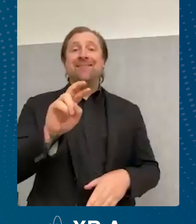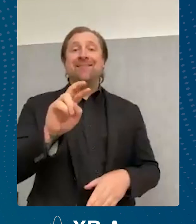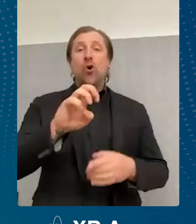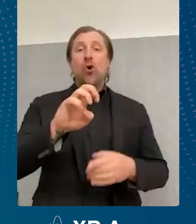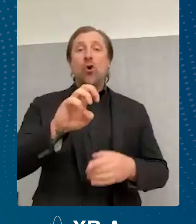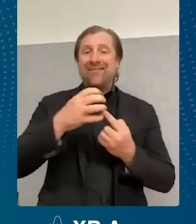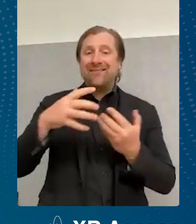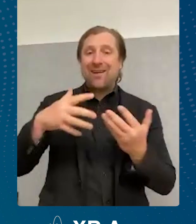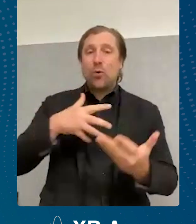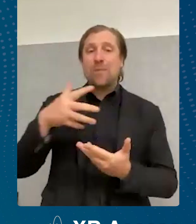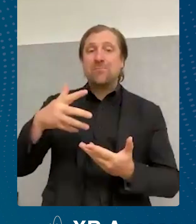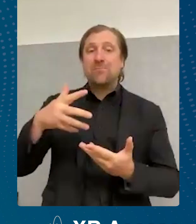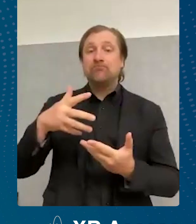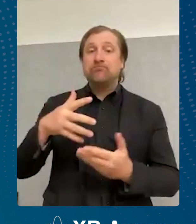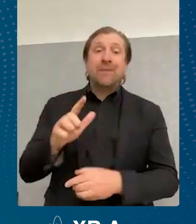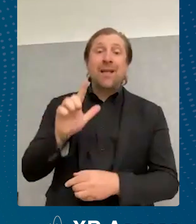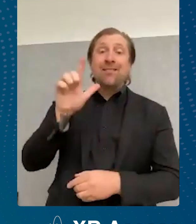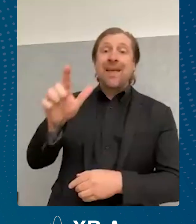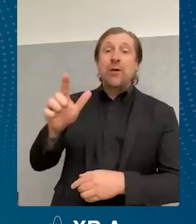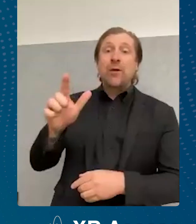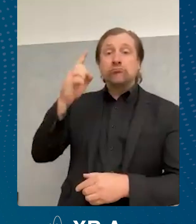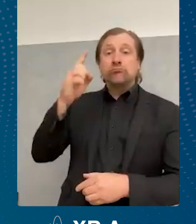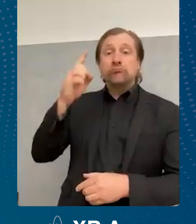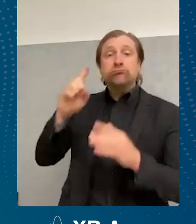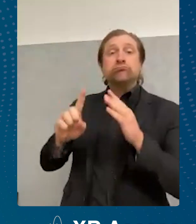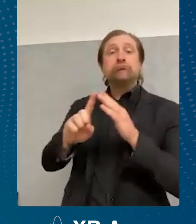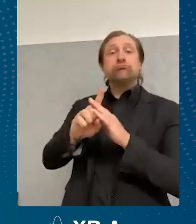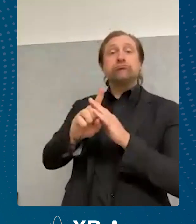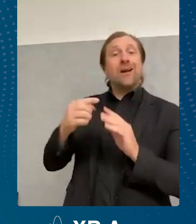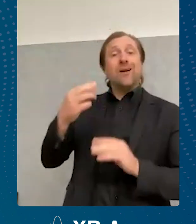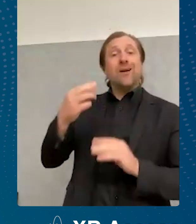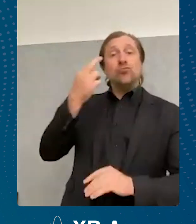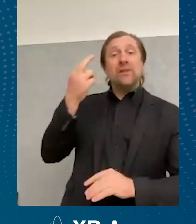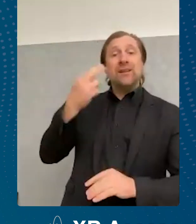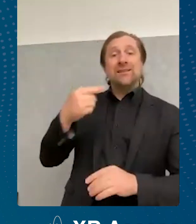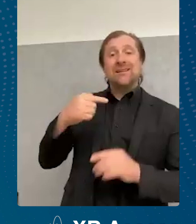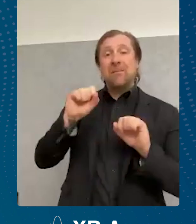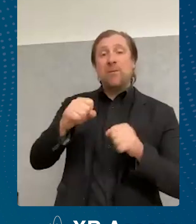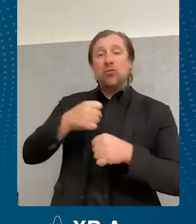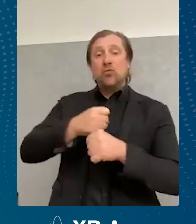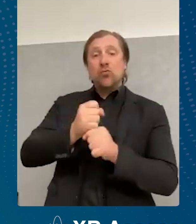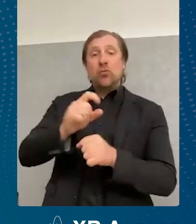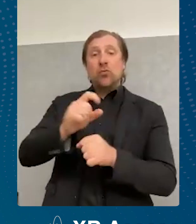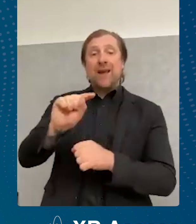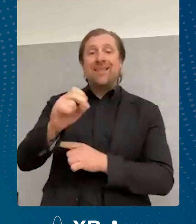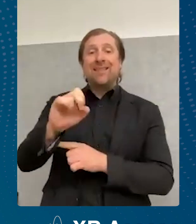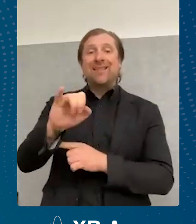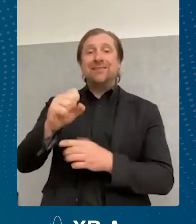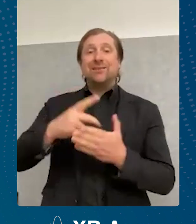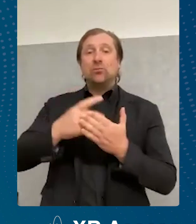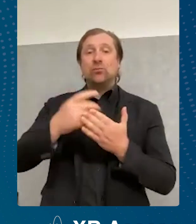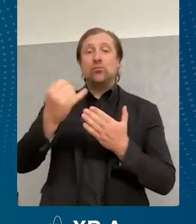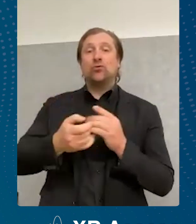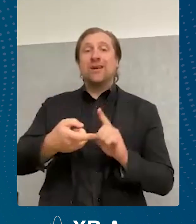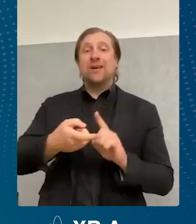And later on, I realized I can create a thesis project based on the current one.